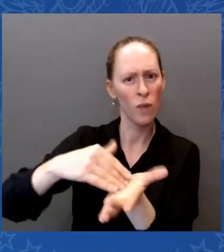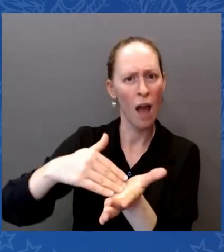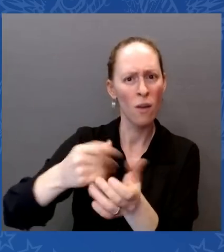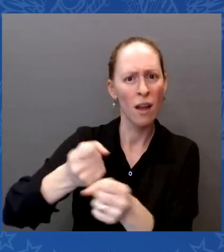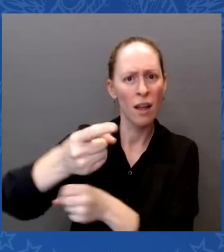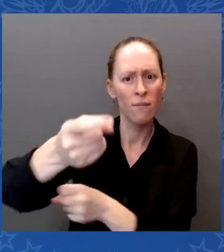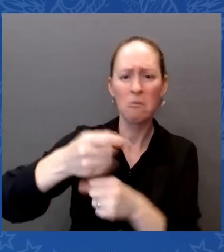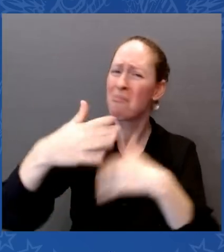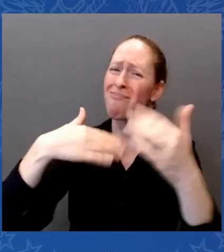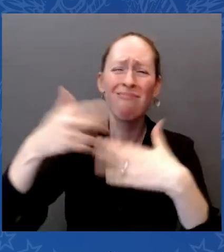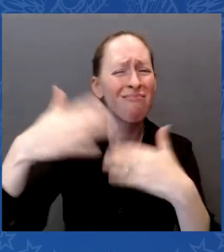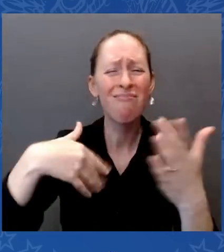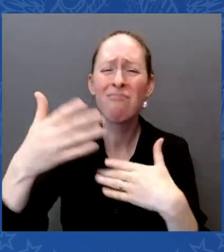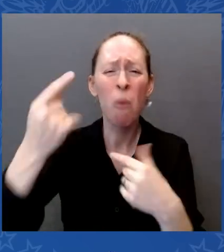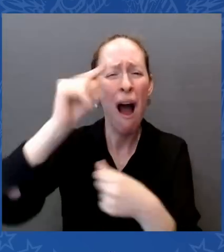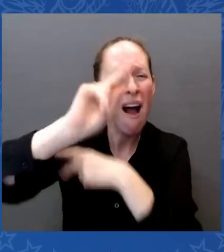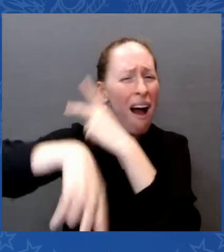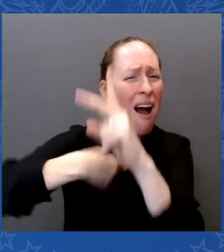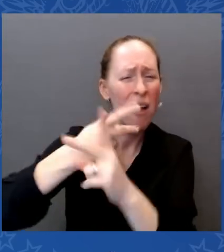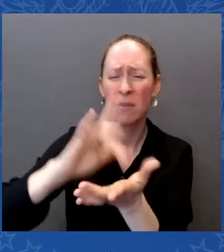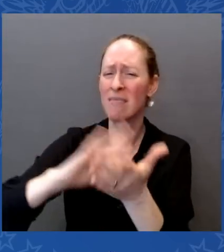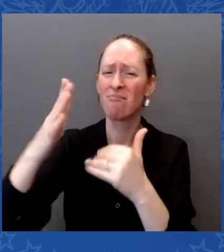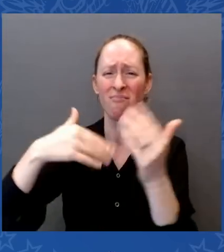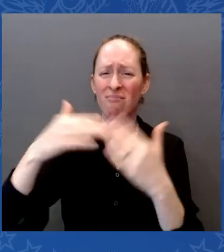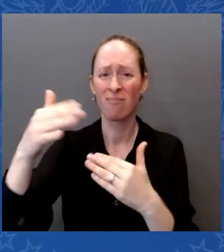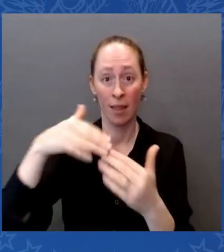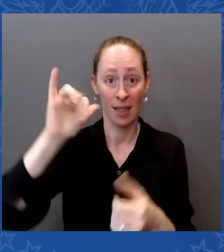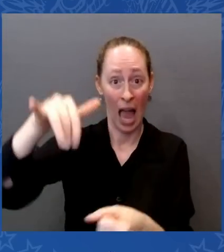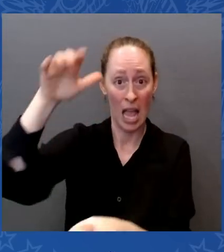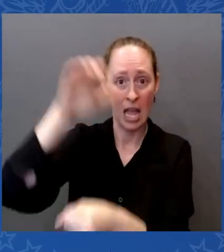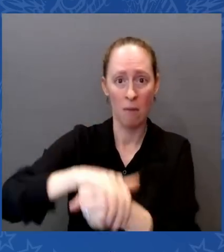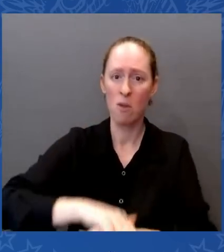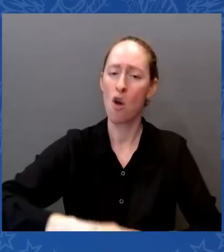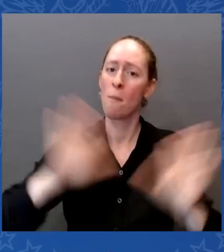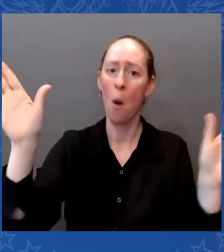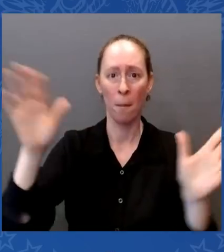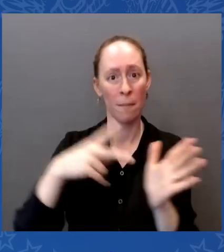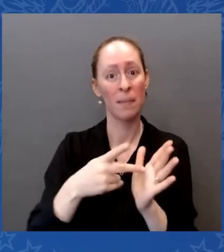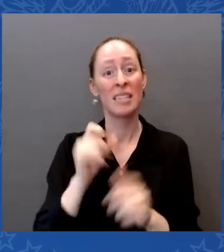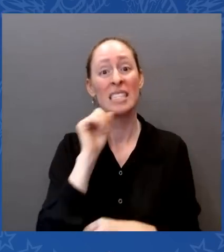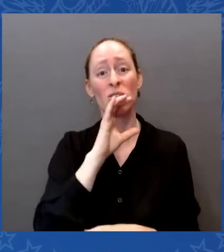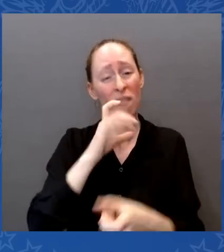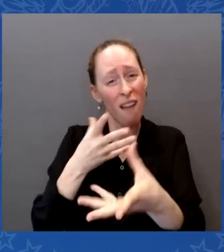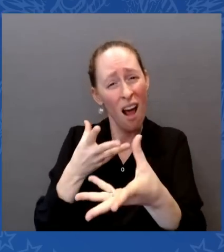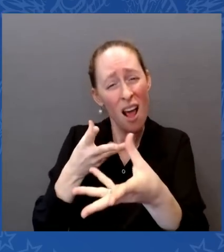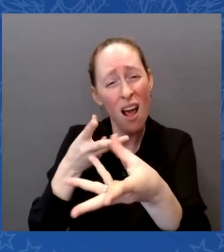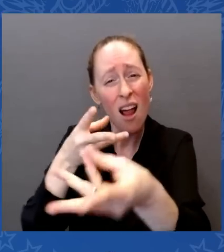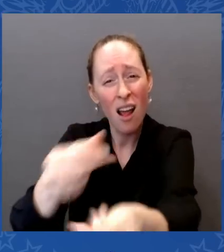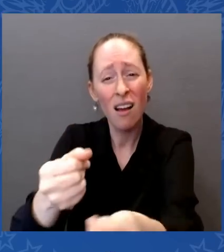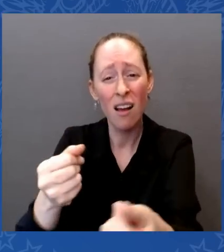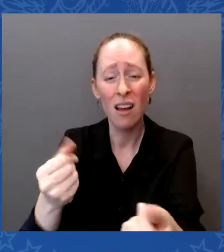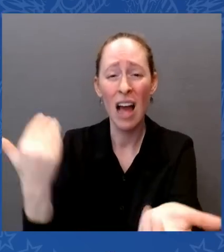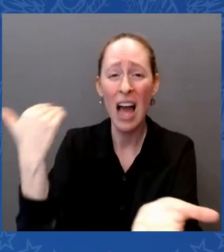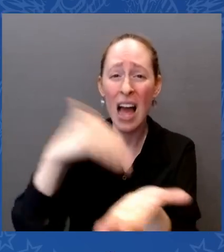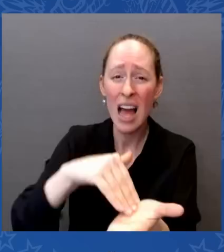The $35-a-month cap on insulin, which takes effect next year for folks on Medicare -- gone.